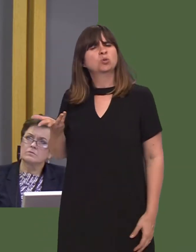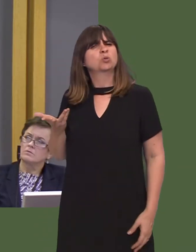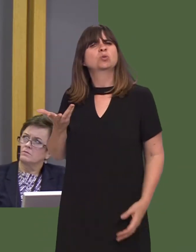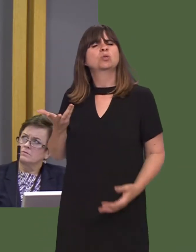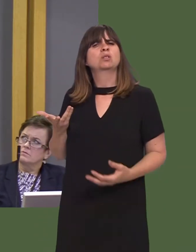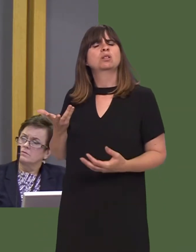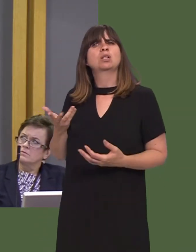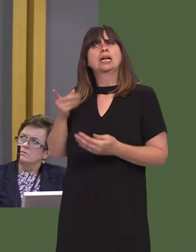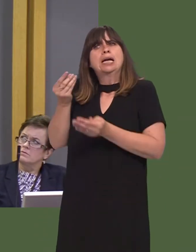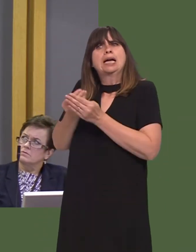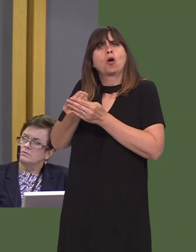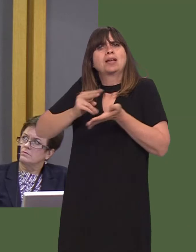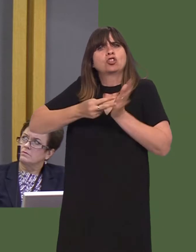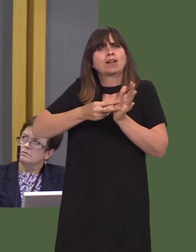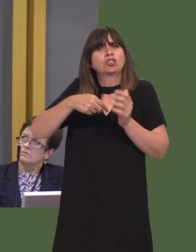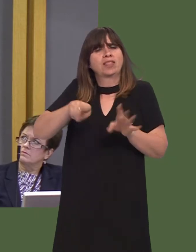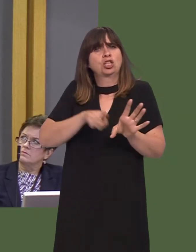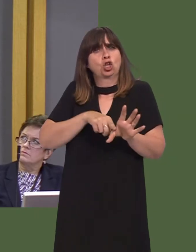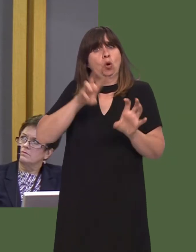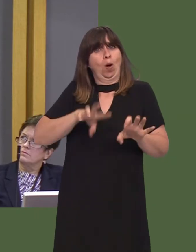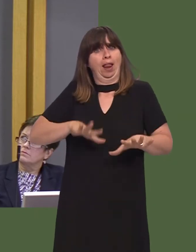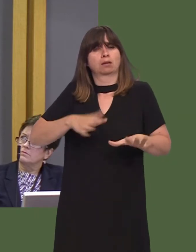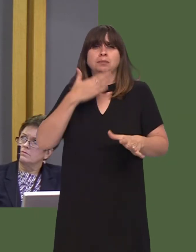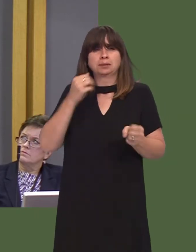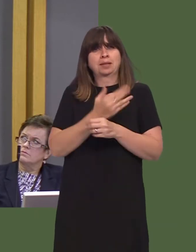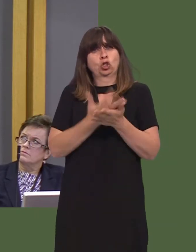Government brings forward its economic strategy later in the year, will you make sure there